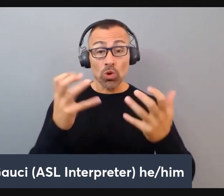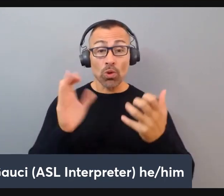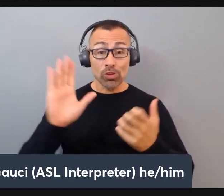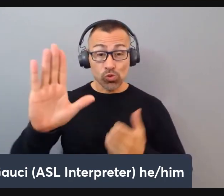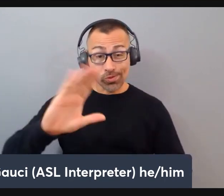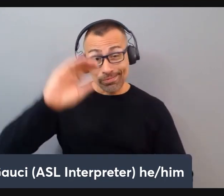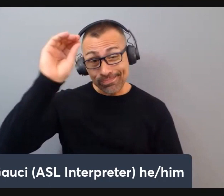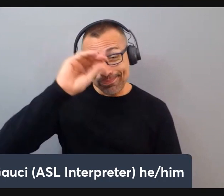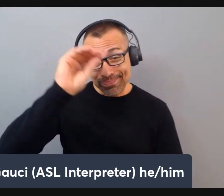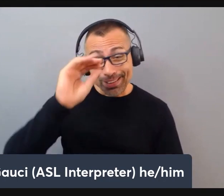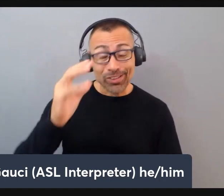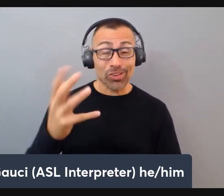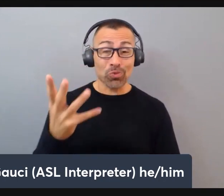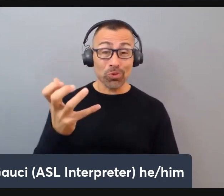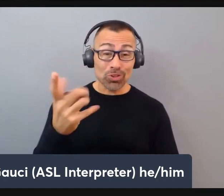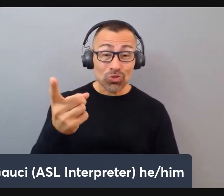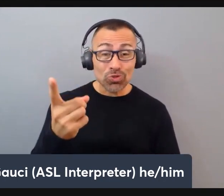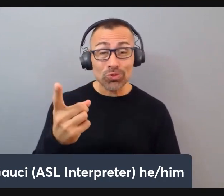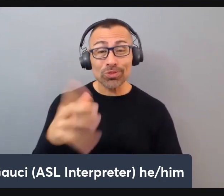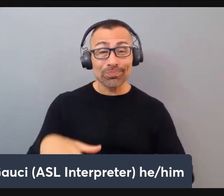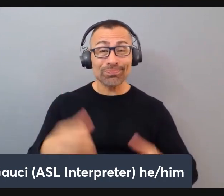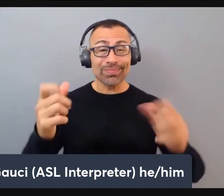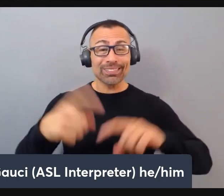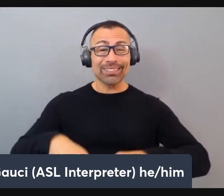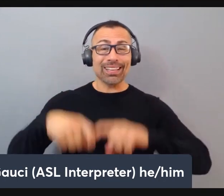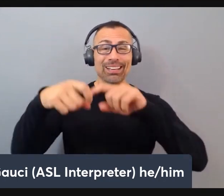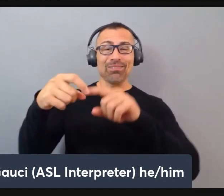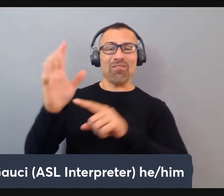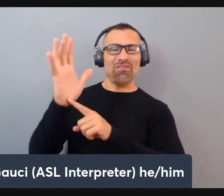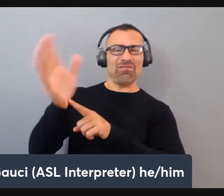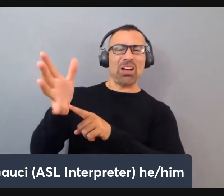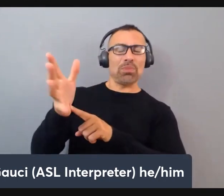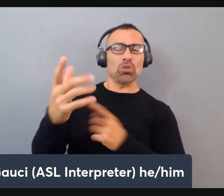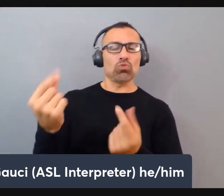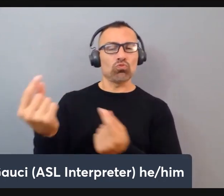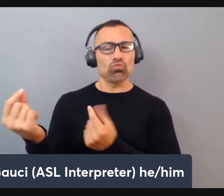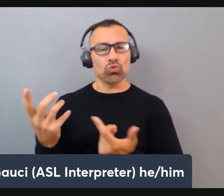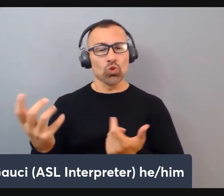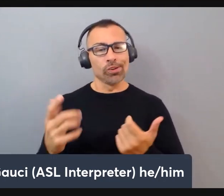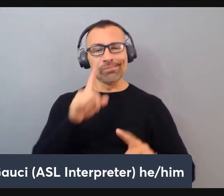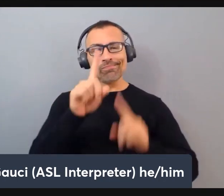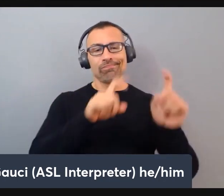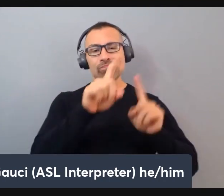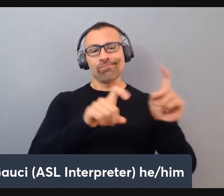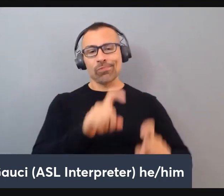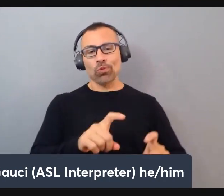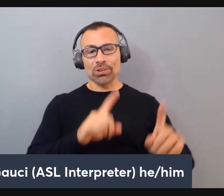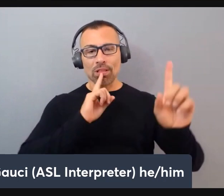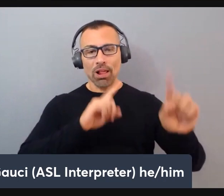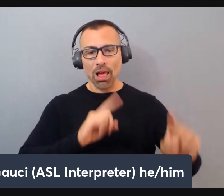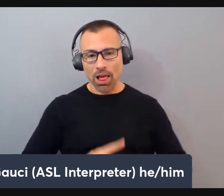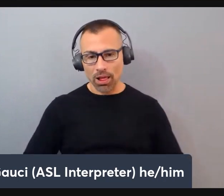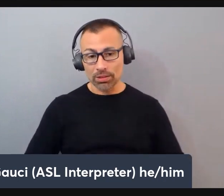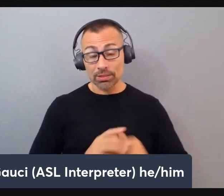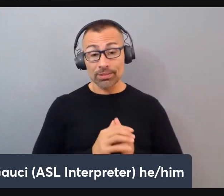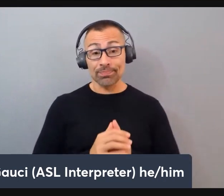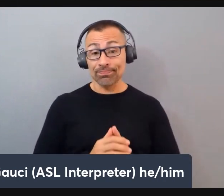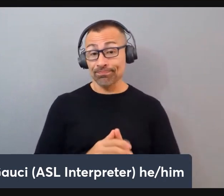to fill out a survey that we have. Fun fact, the first 50 respondents will get a $10 AWS credit.